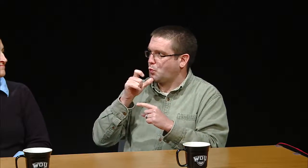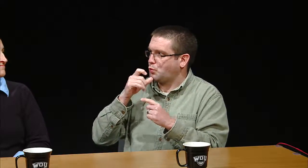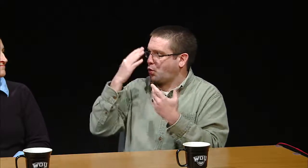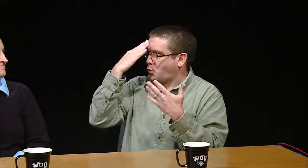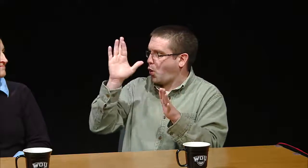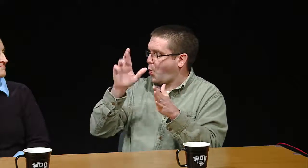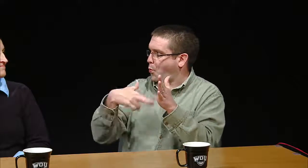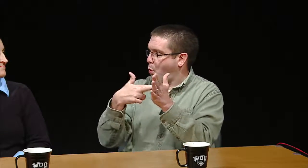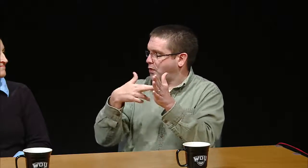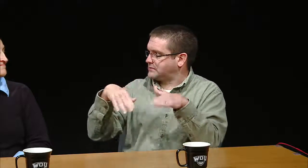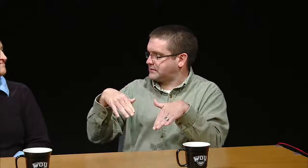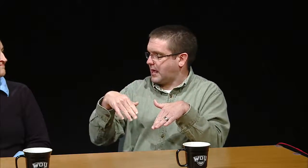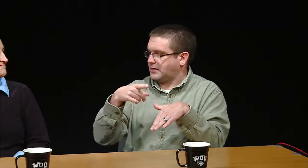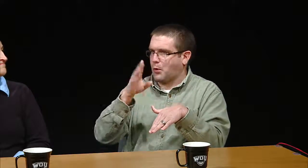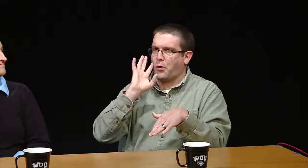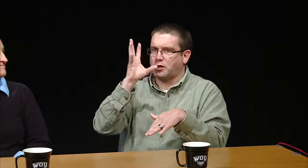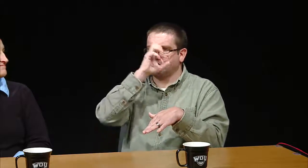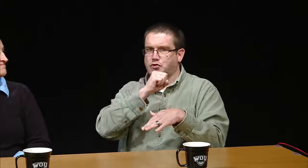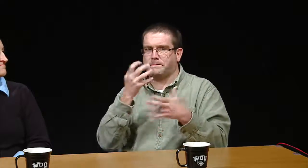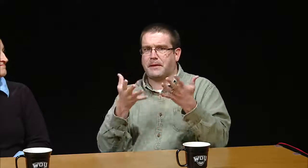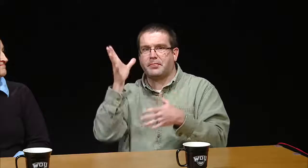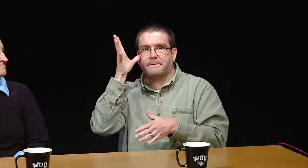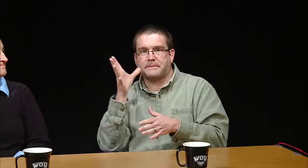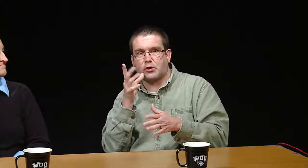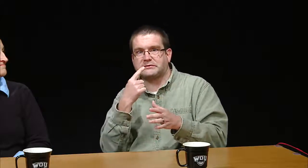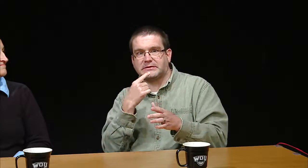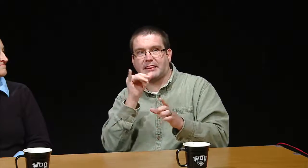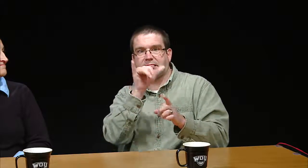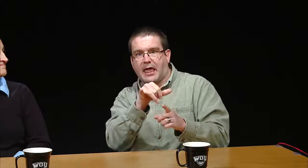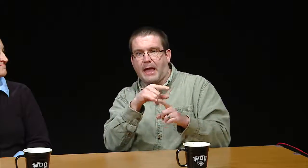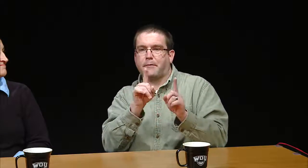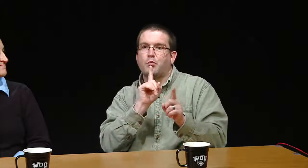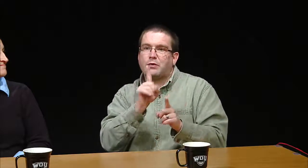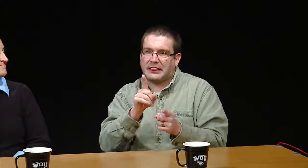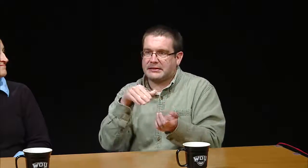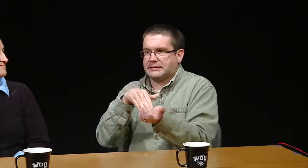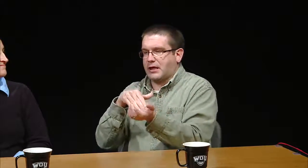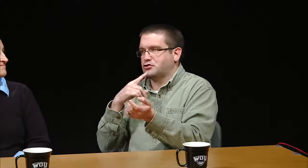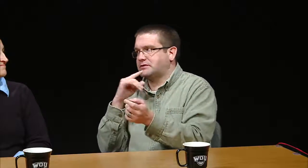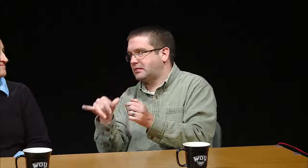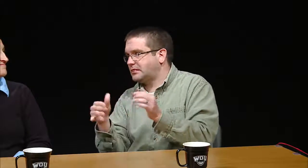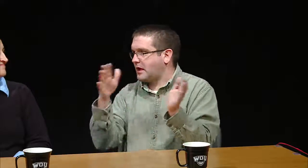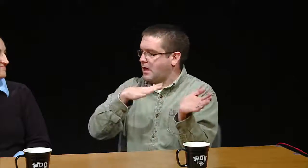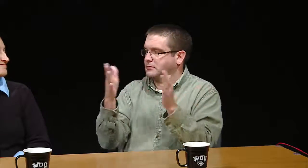who are doing it personally, and so those don't always overlap. Sometimes they do; sometimes the techniques used do overlap,